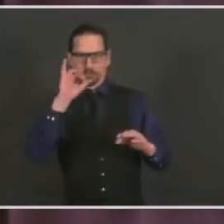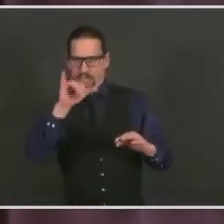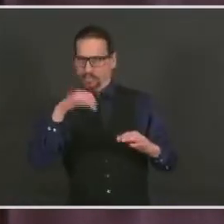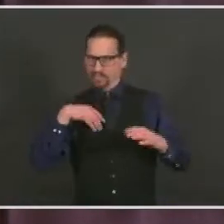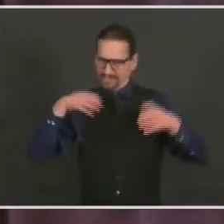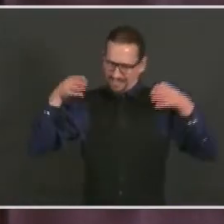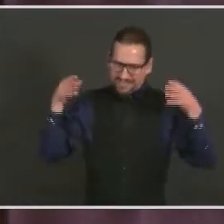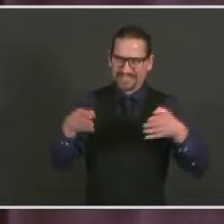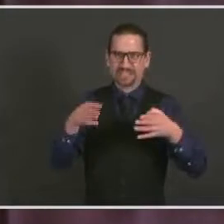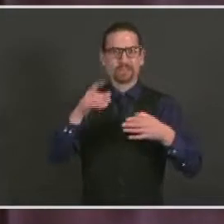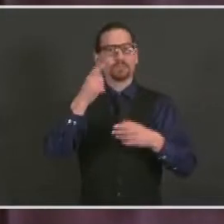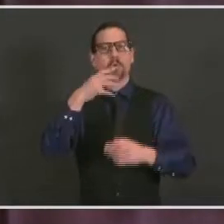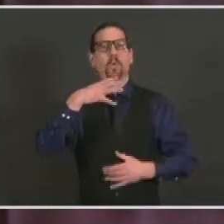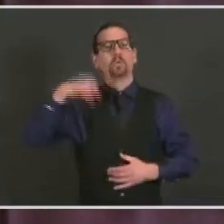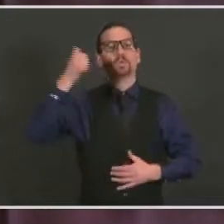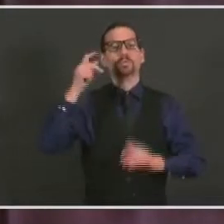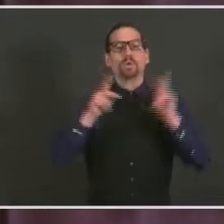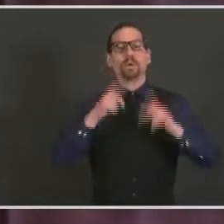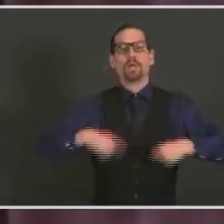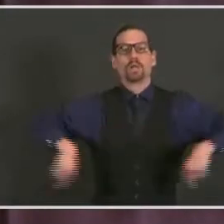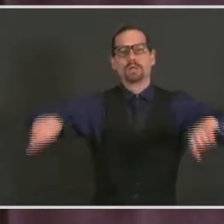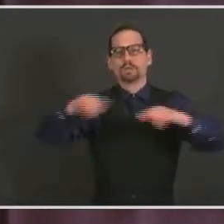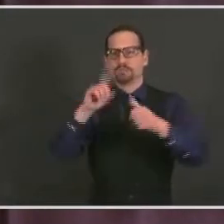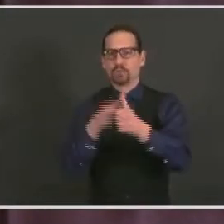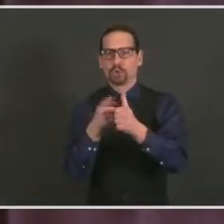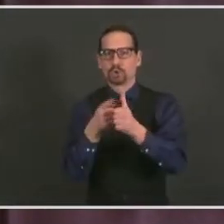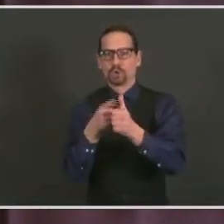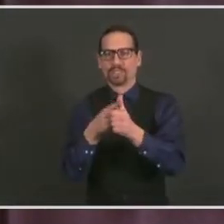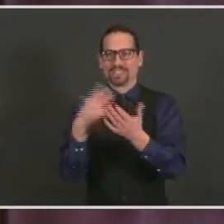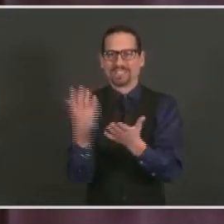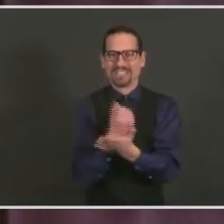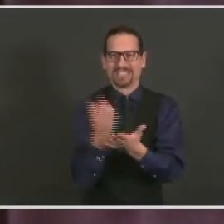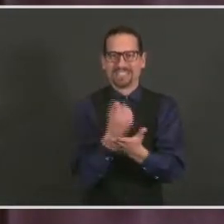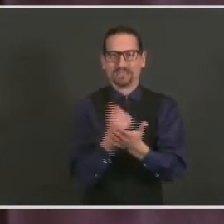GOVERNMENT. THIS IS A CONTINUATION OF THE VACCINATING OF OLDER ADULTS THAT THE PHARMACIES HAVE BEEN